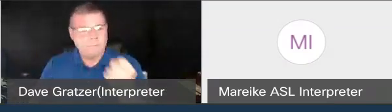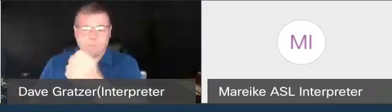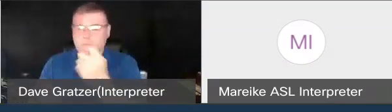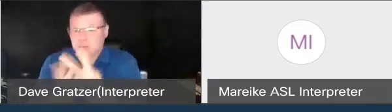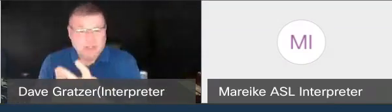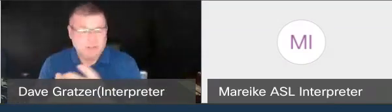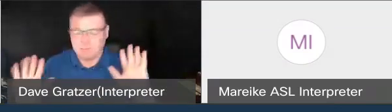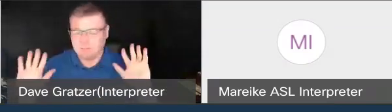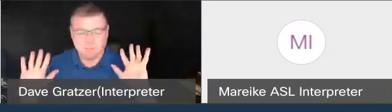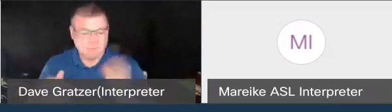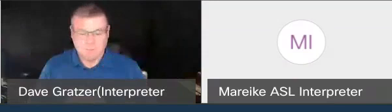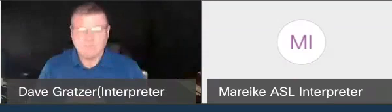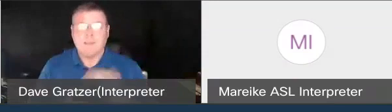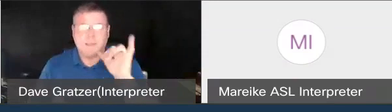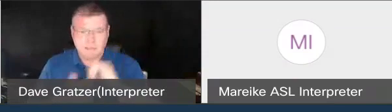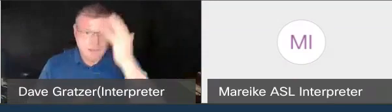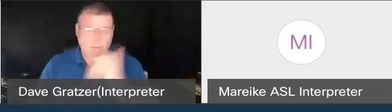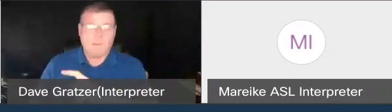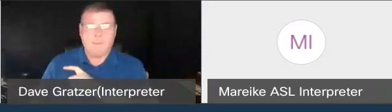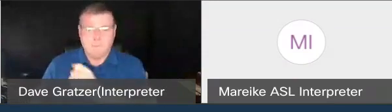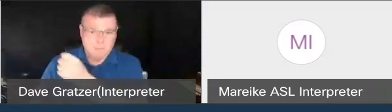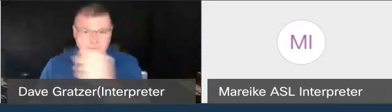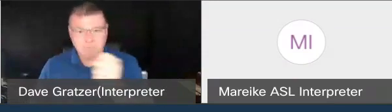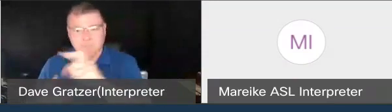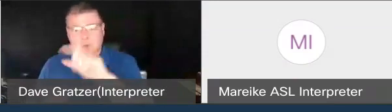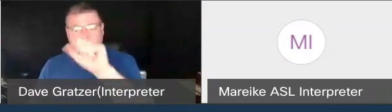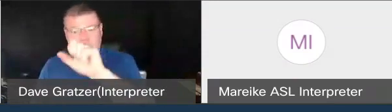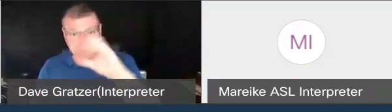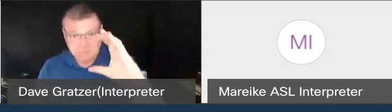That's why we're having officers take people to the sobering center for whatever,